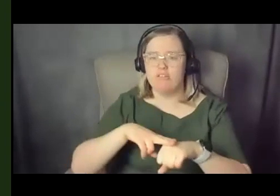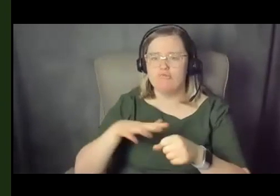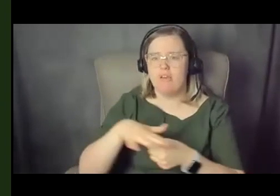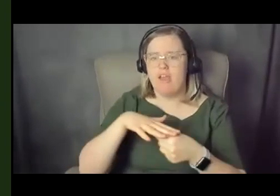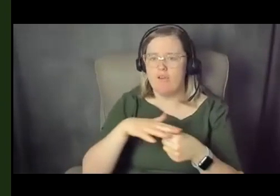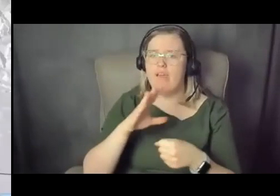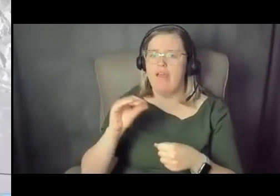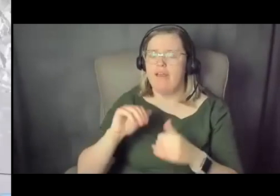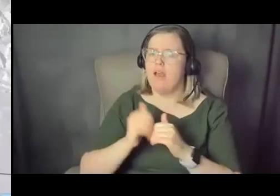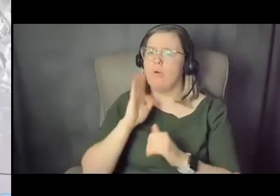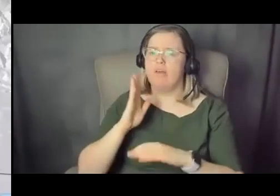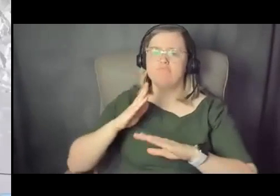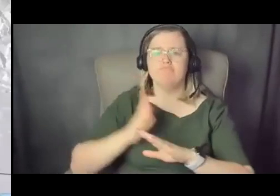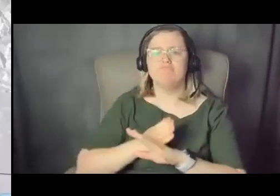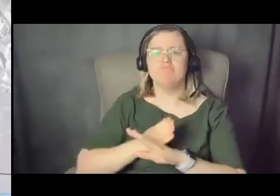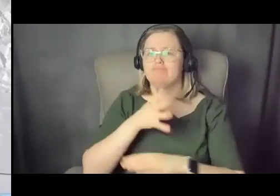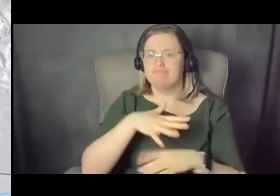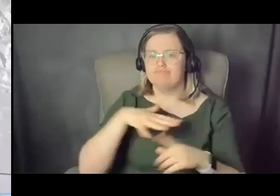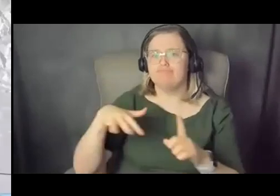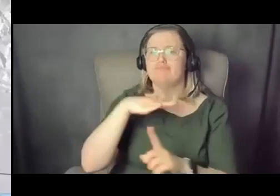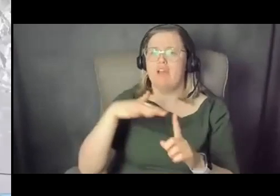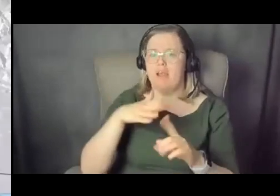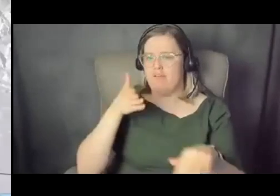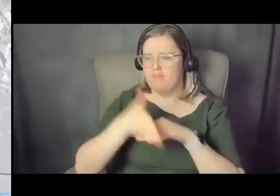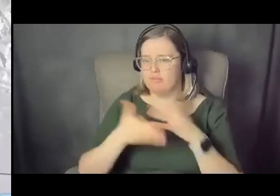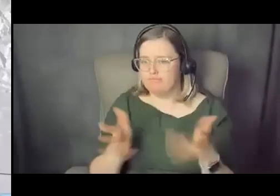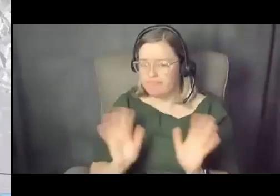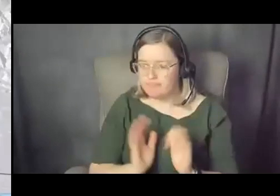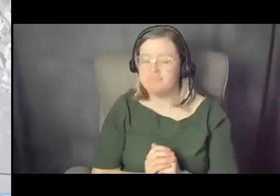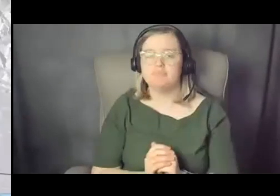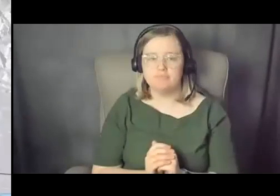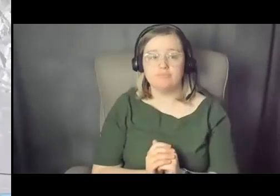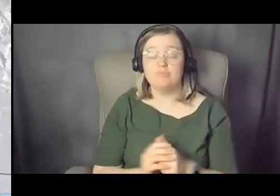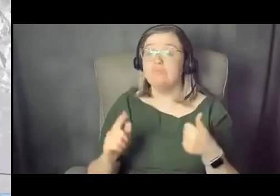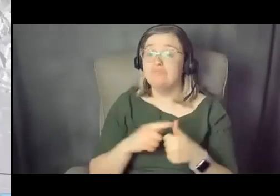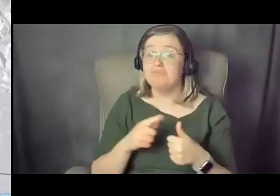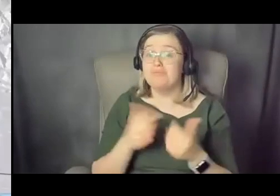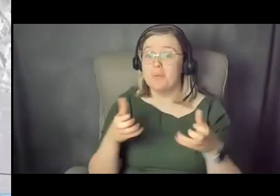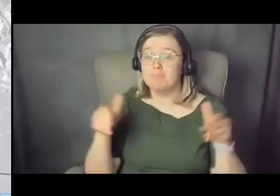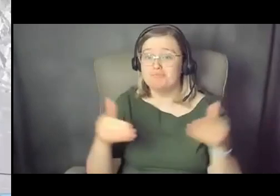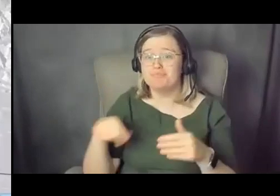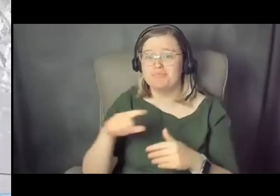So first, I would like to introduce you to King County